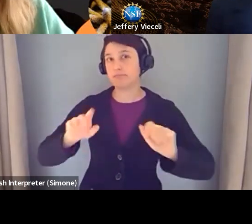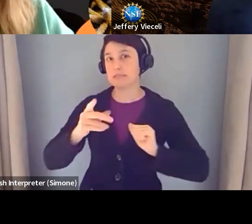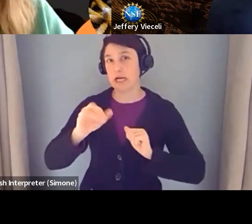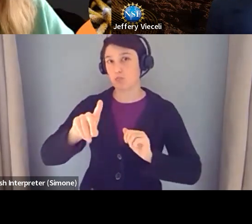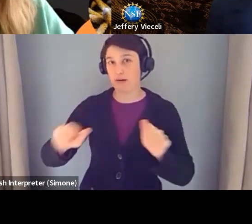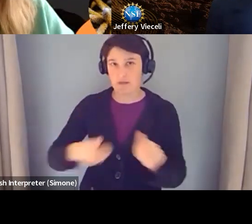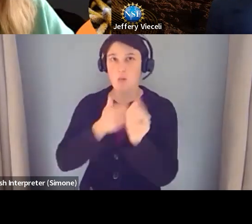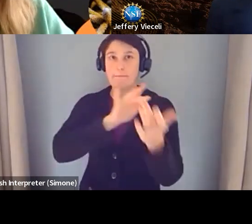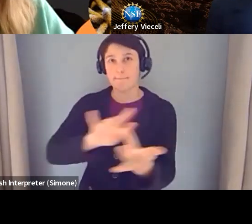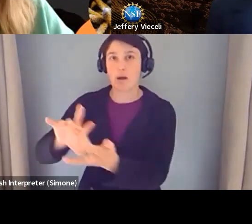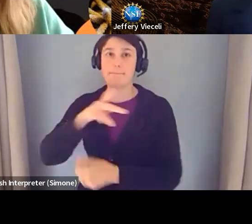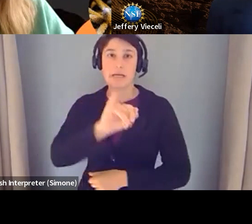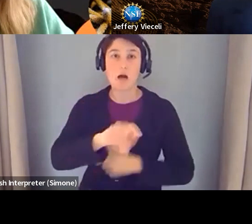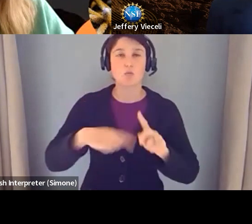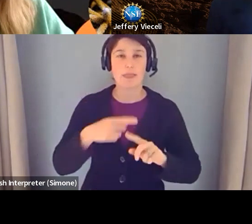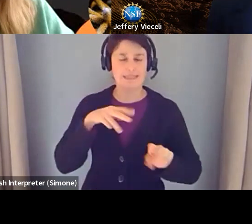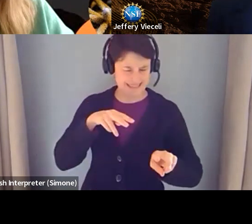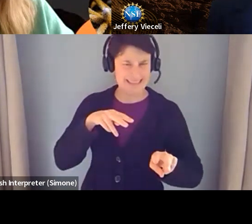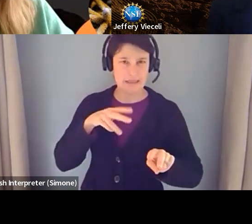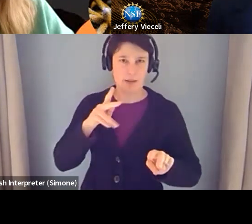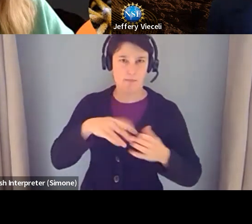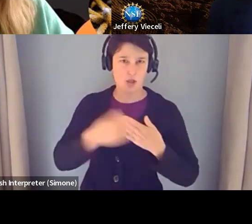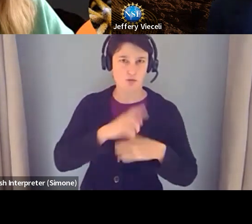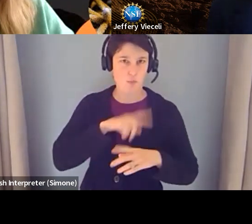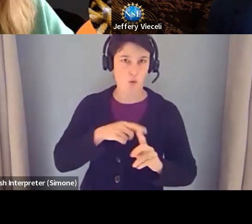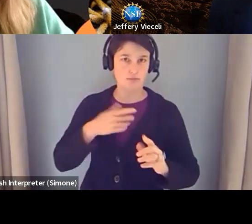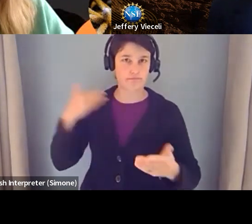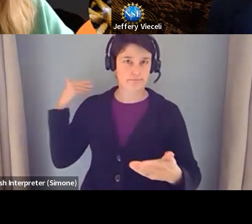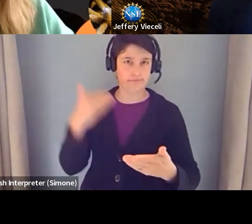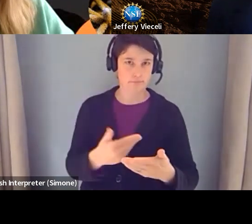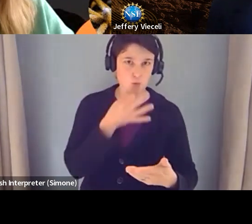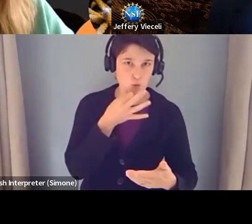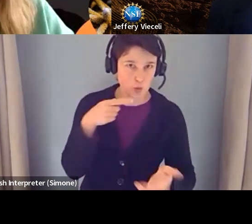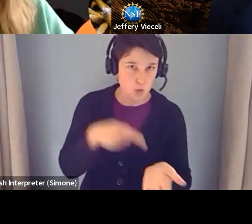up with PIs whenever they see the project reports are either coming due or certainly overdue.